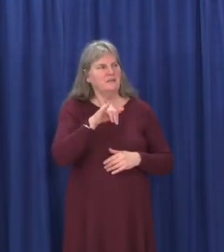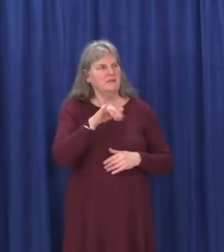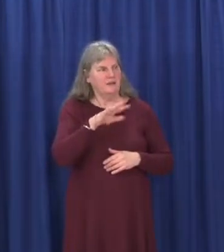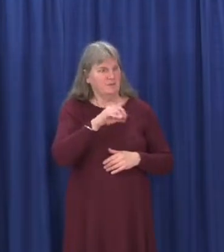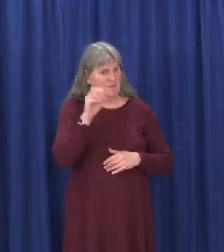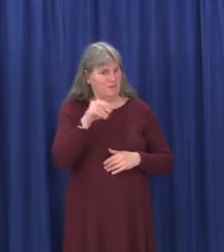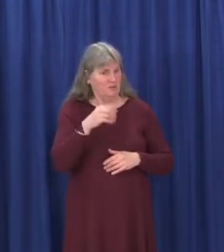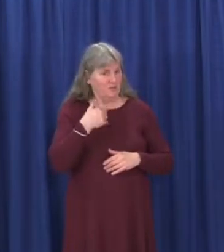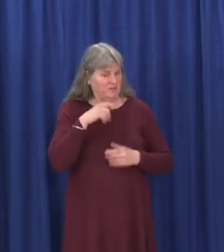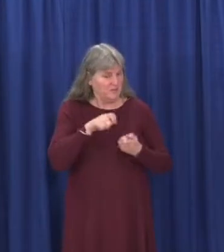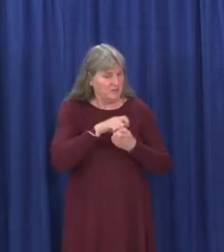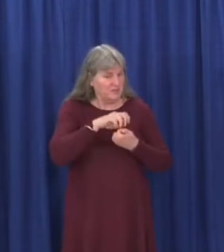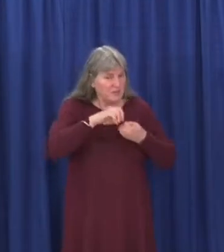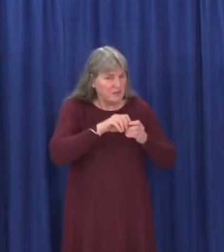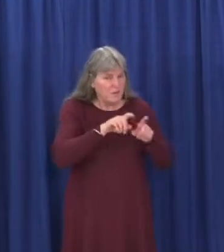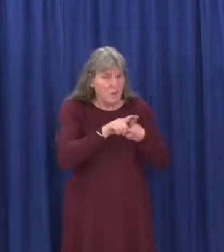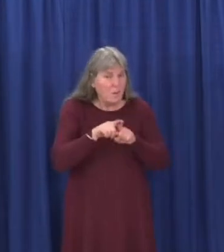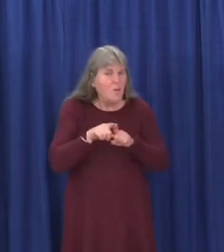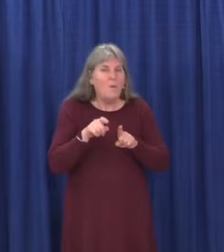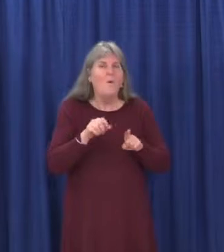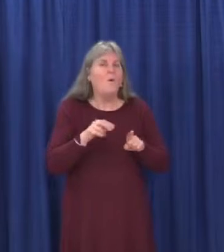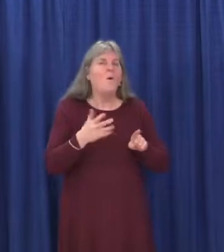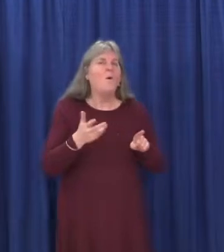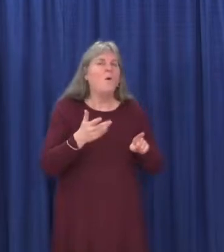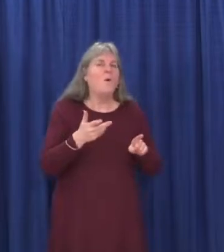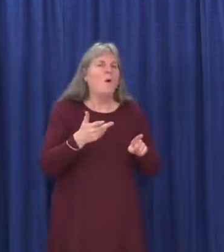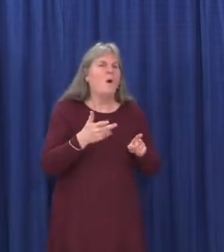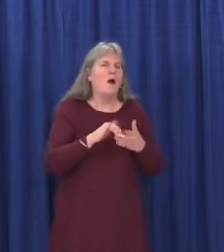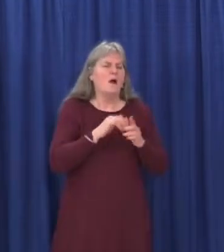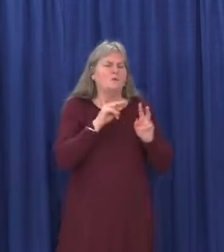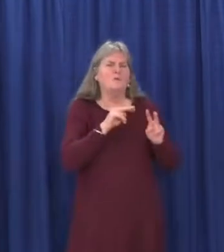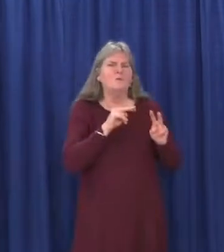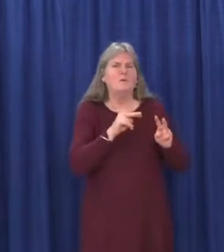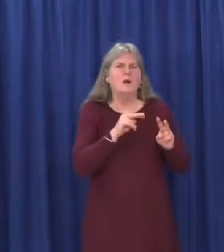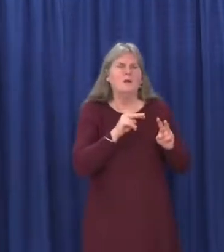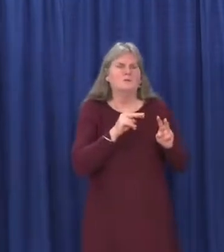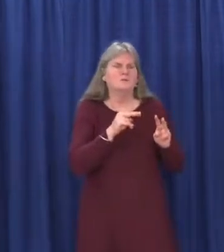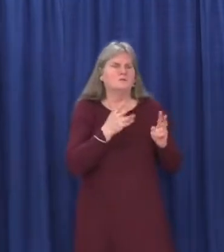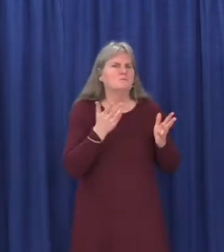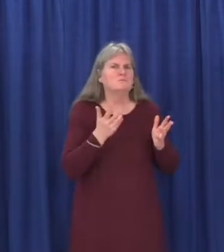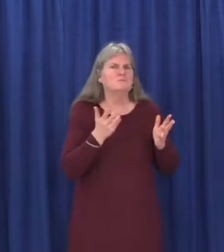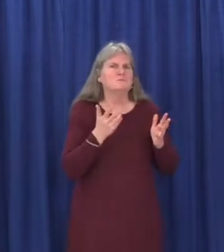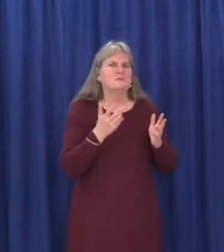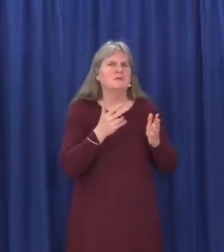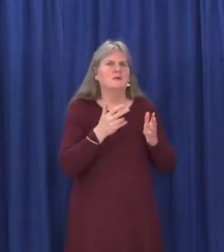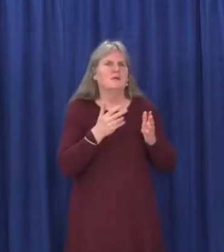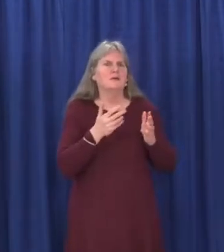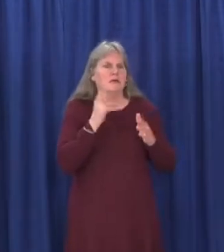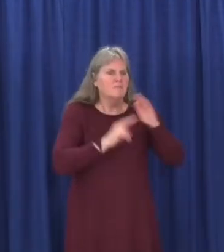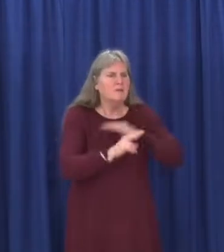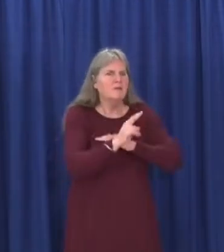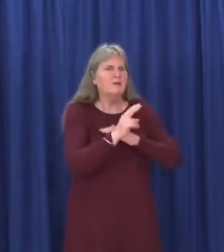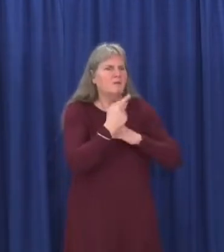with the public is-- so they can track how close we are to having more restrictions loosened? Yeah,